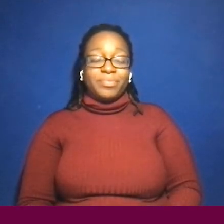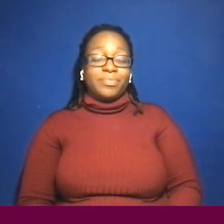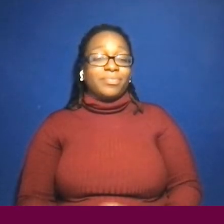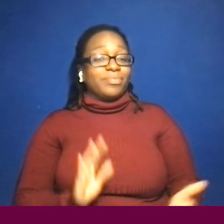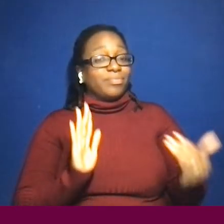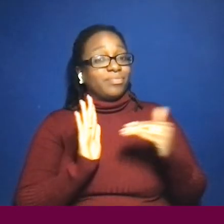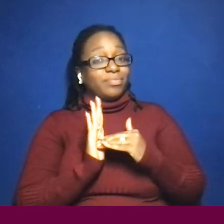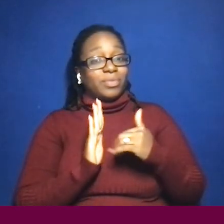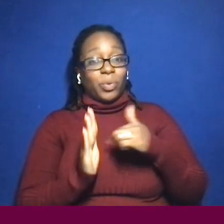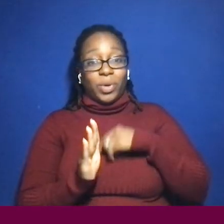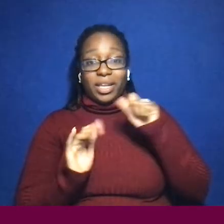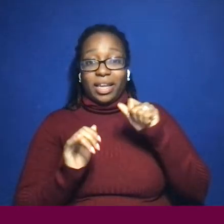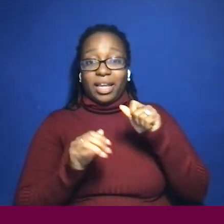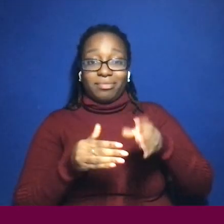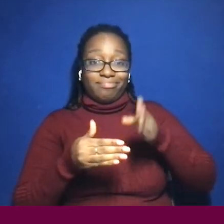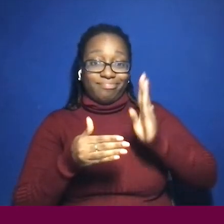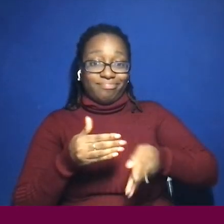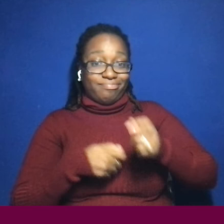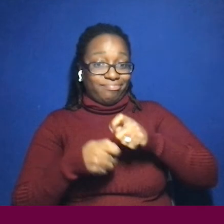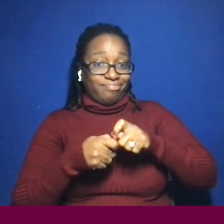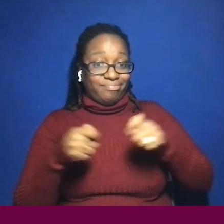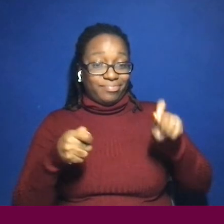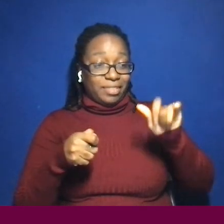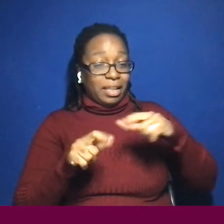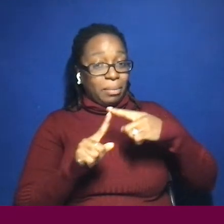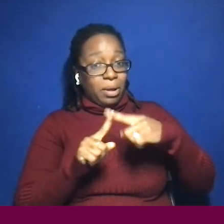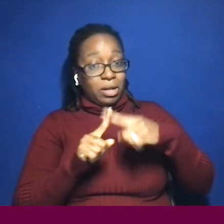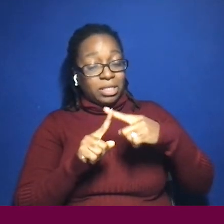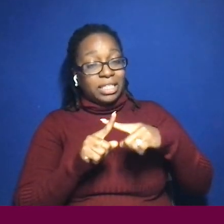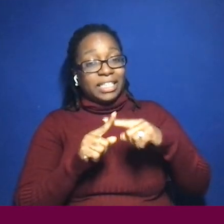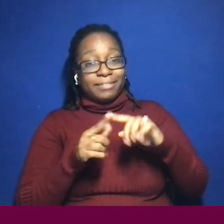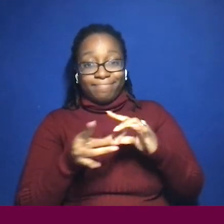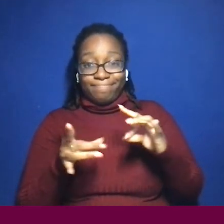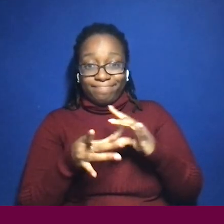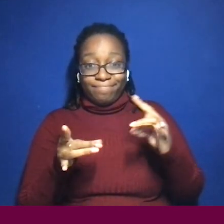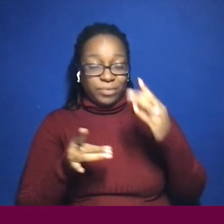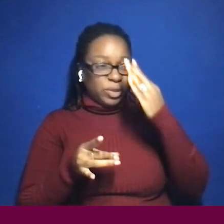we can end on that positive note of knowing that there's more work to do and it can be done and